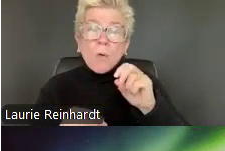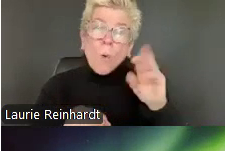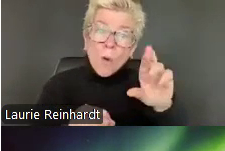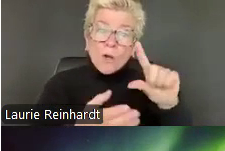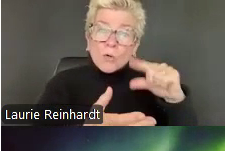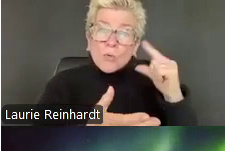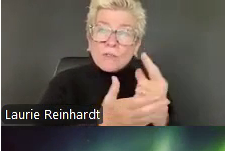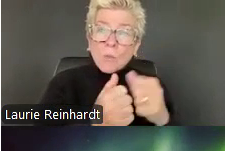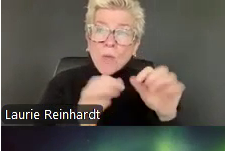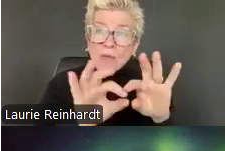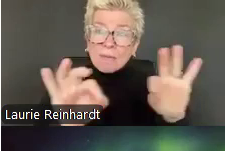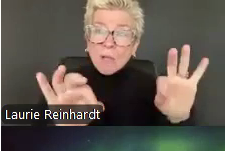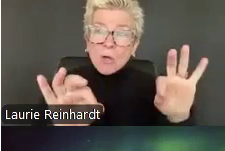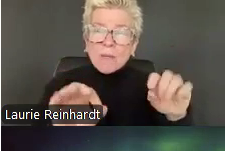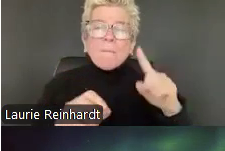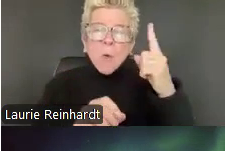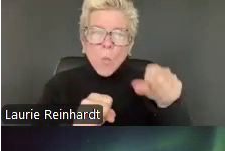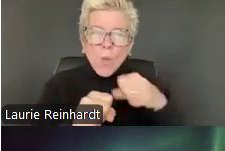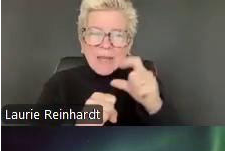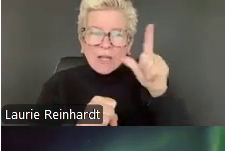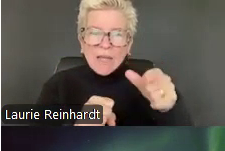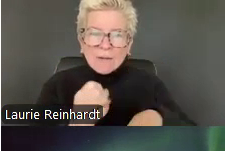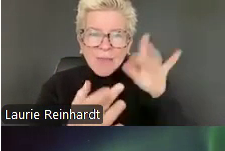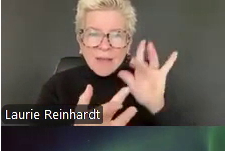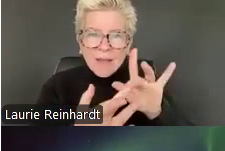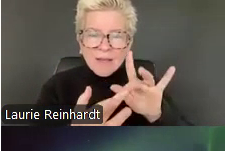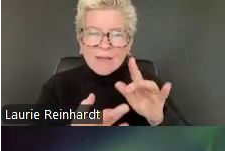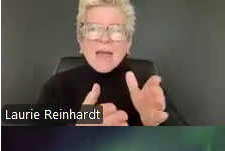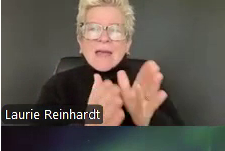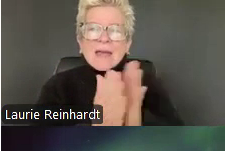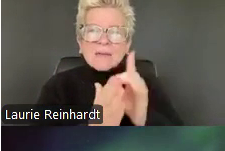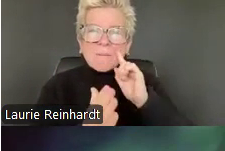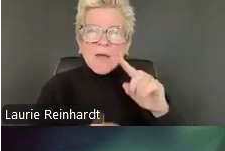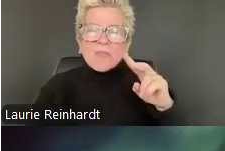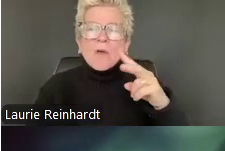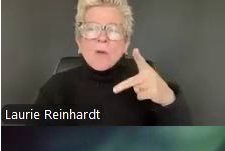they're contacted and asked what sort of postsecondary option they're connected to;